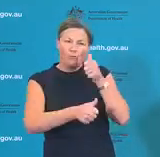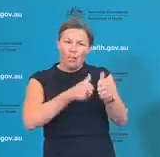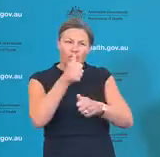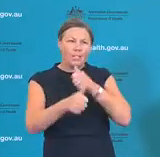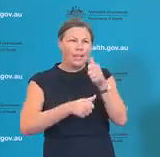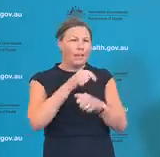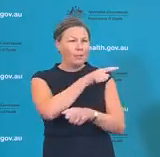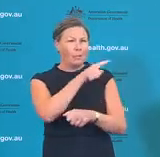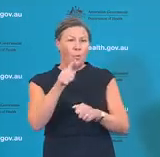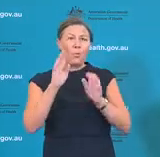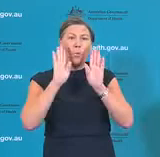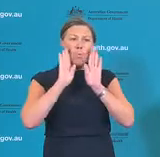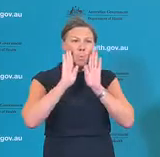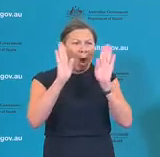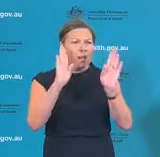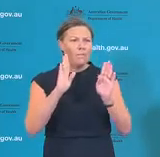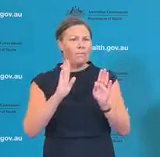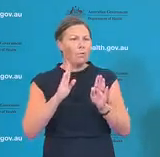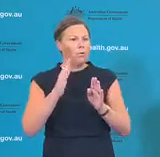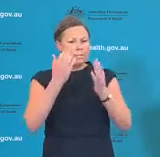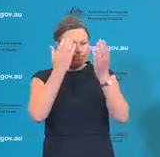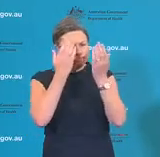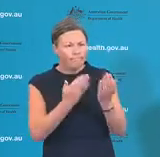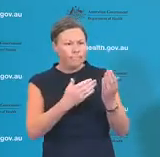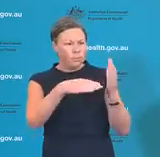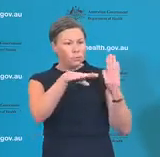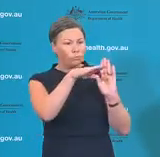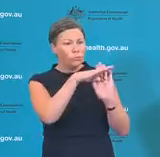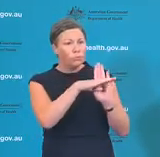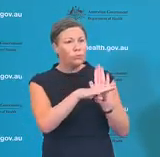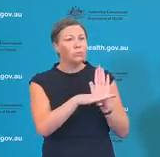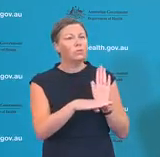containing this pandemic. Everyone's playing their part and and whilst we're